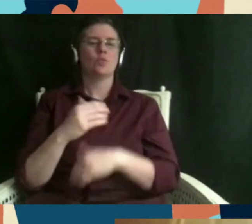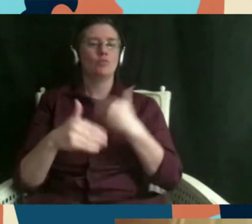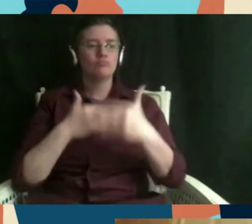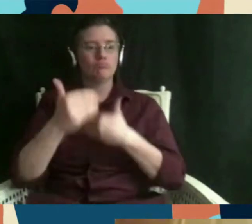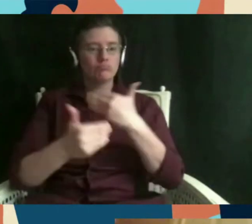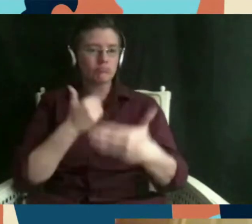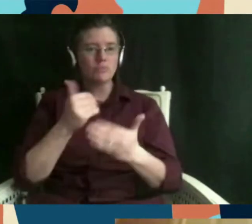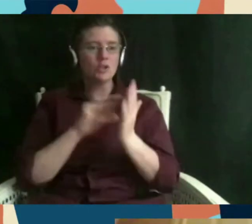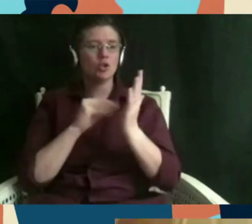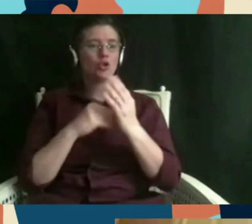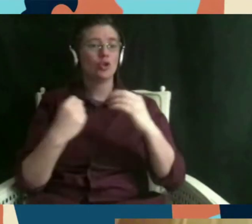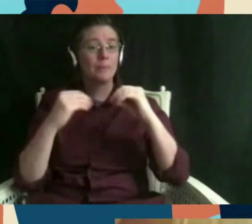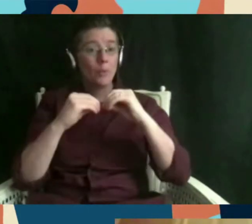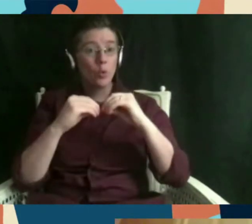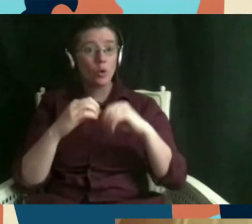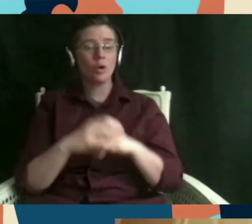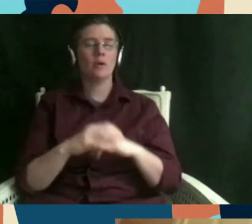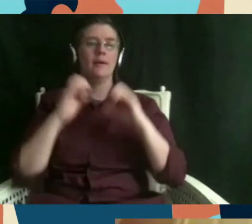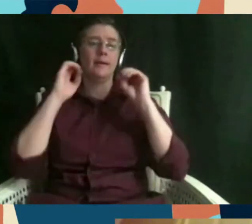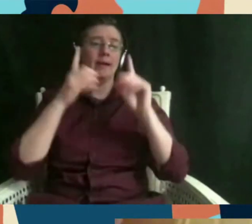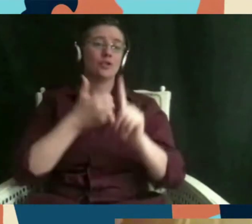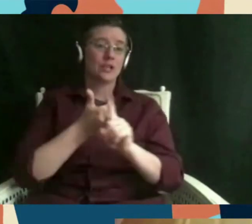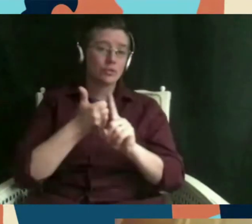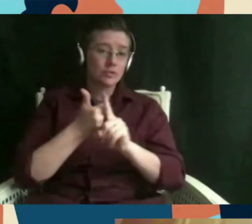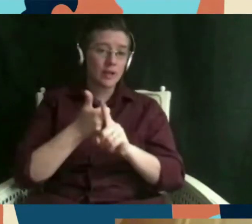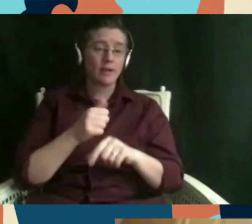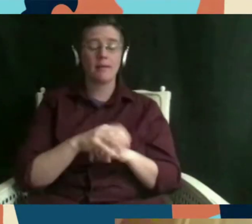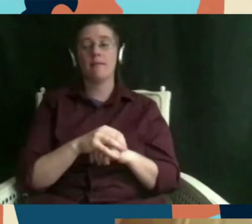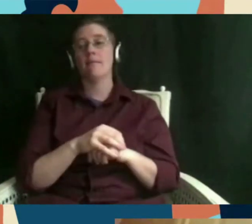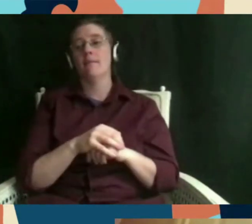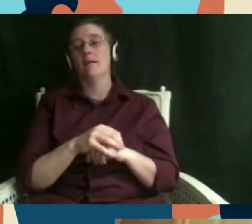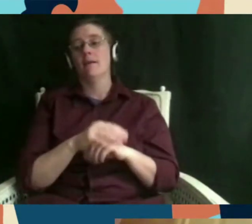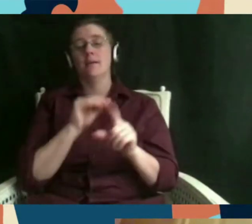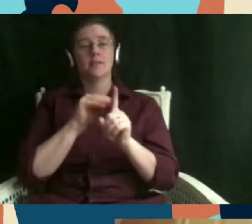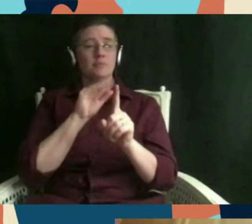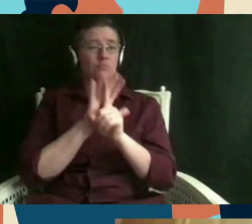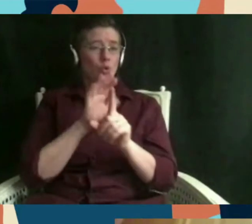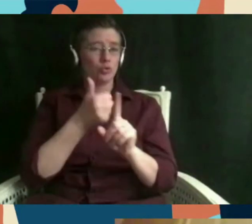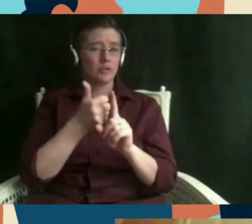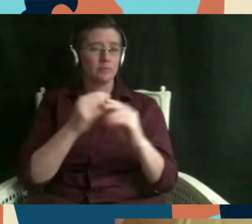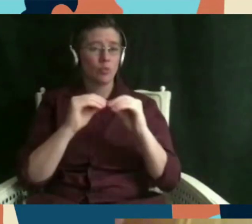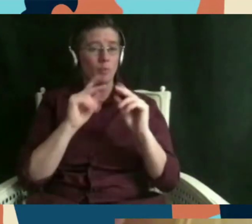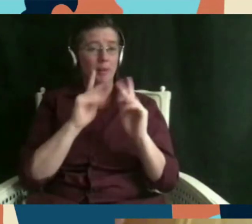surround yourself with more people on the gender spectrum you'll start to realize that it's not